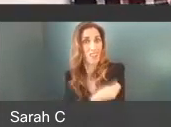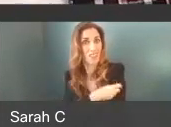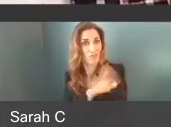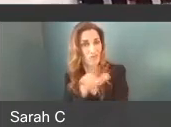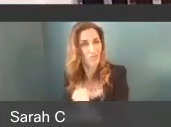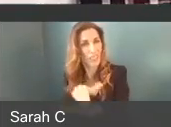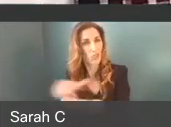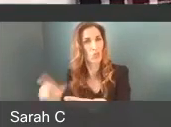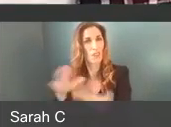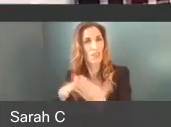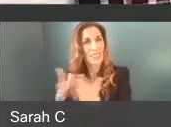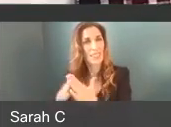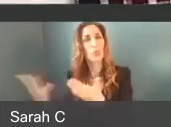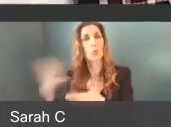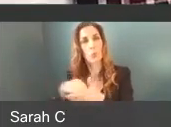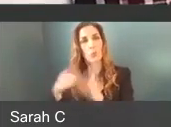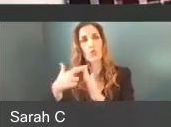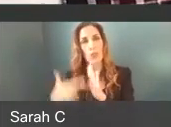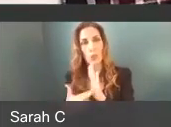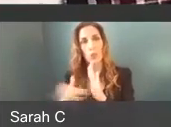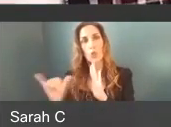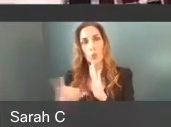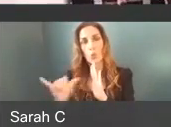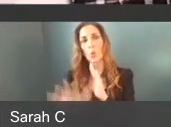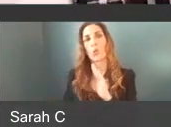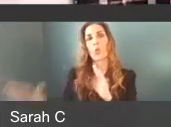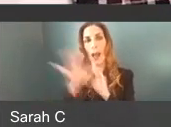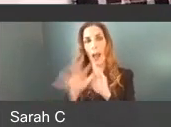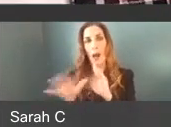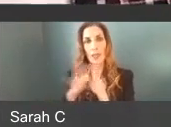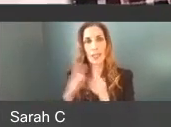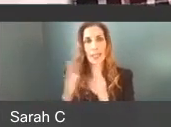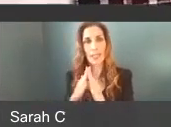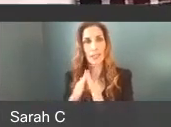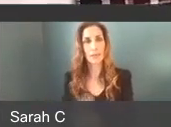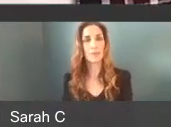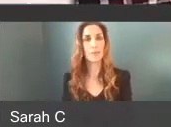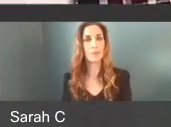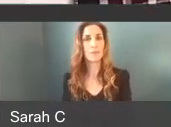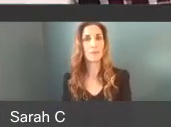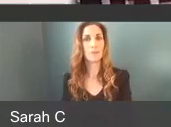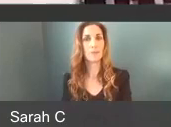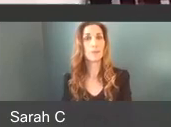to include registration sites throughout the city. We're also planning to provide transportation from